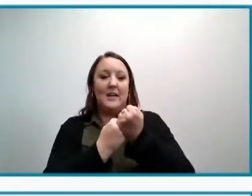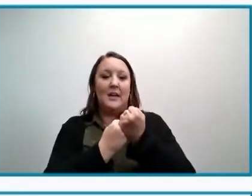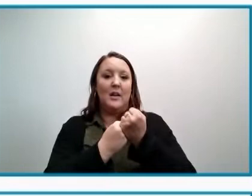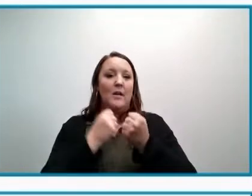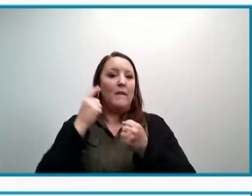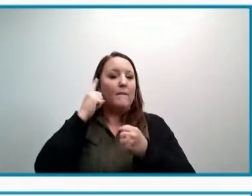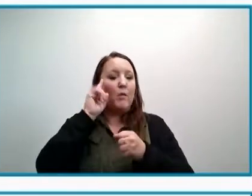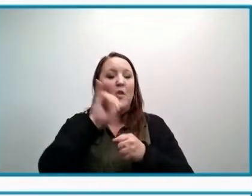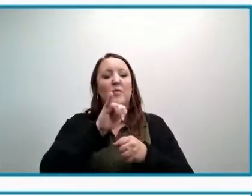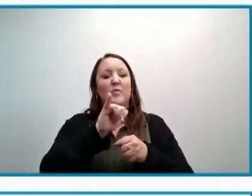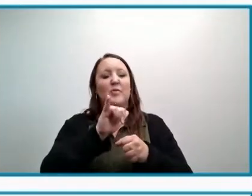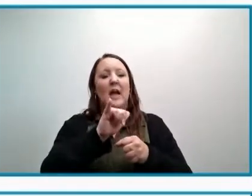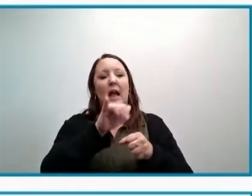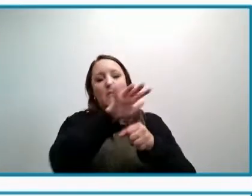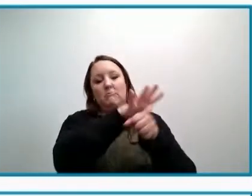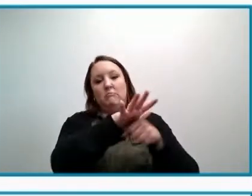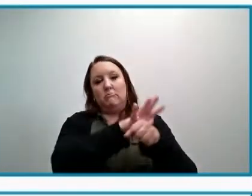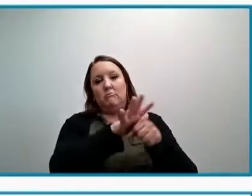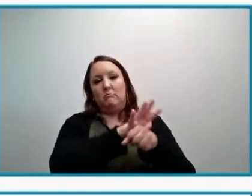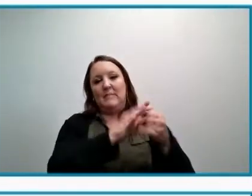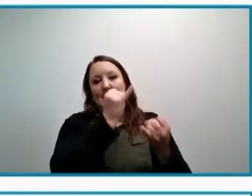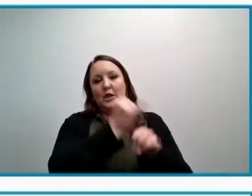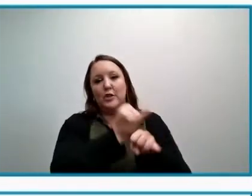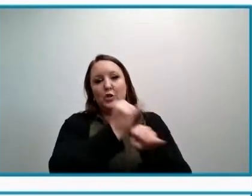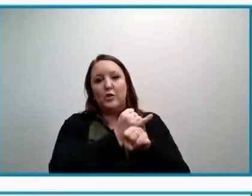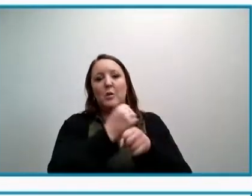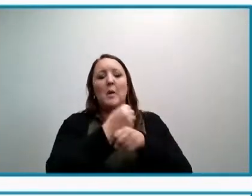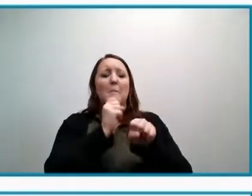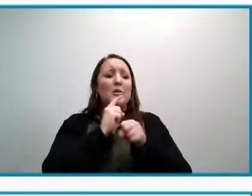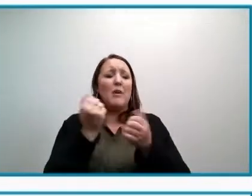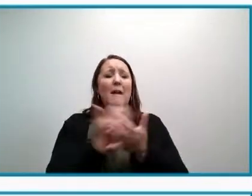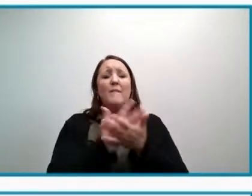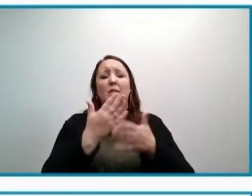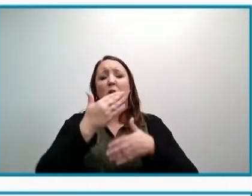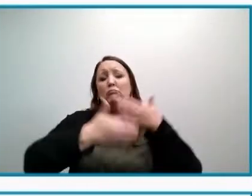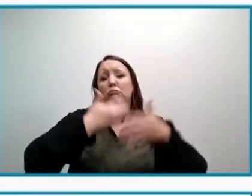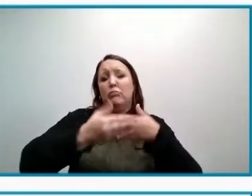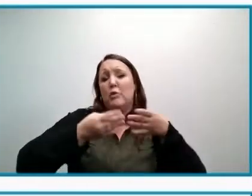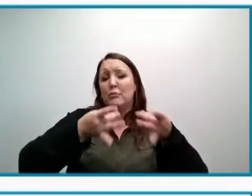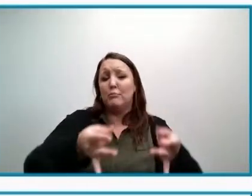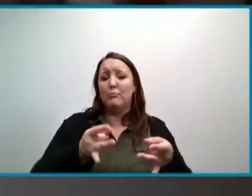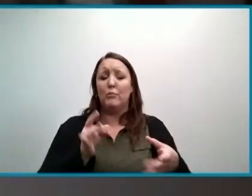make sure that the work can move forward, the connection to the community can move forward. And,